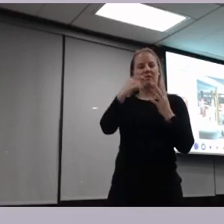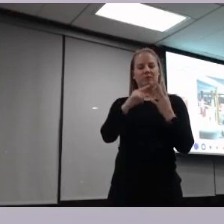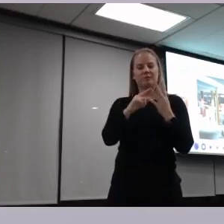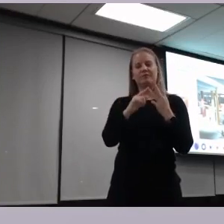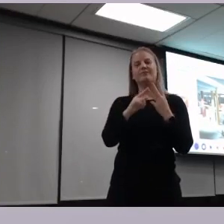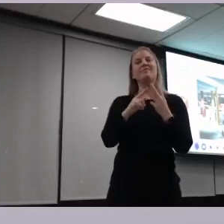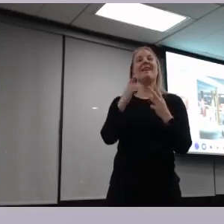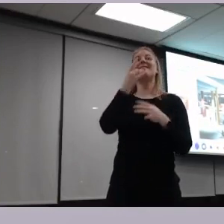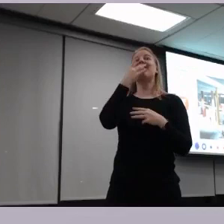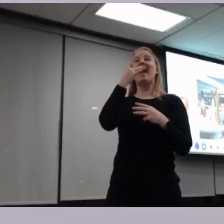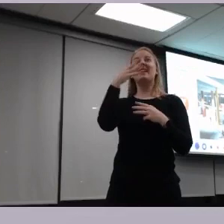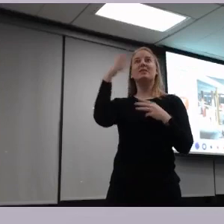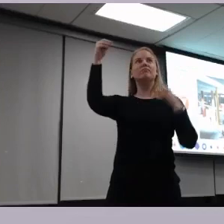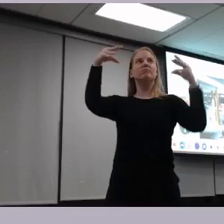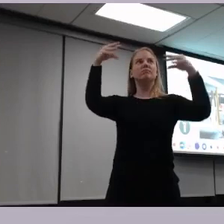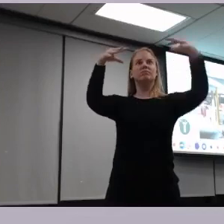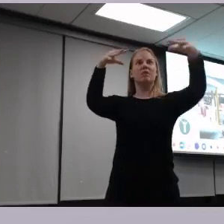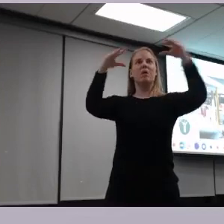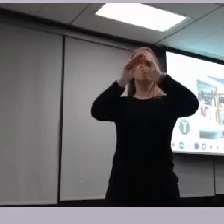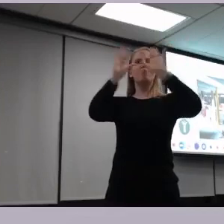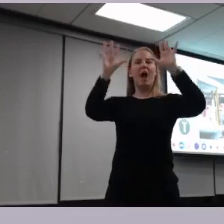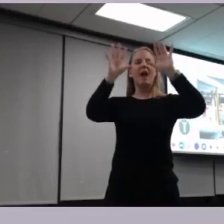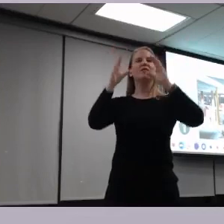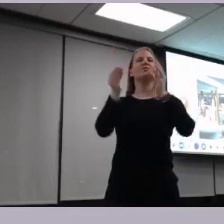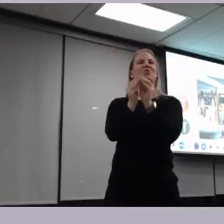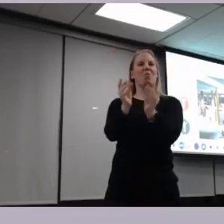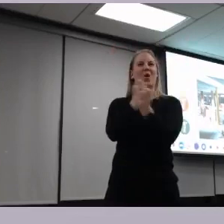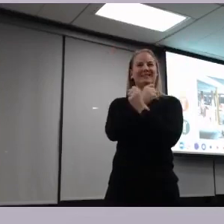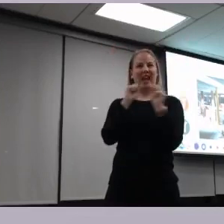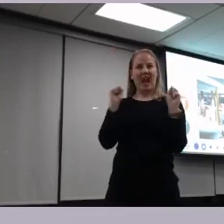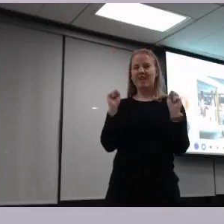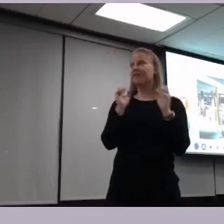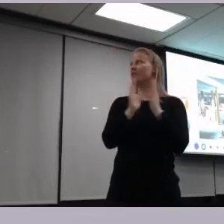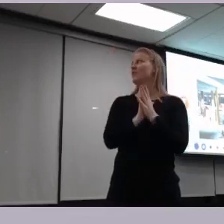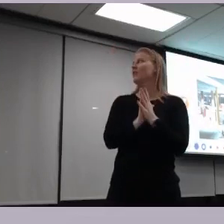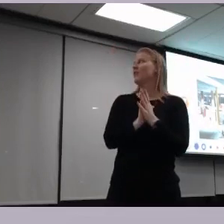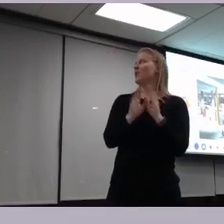Also on the right, you see a food truck plaza with different seating, gathering